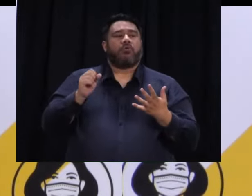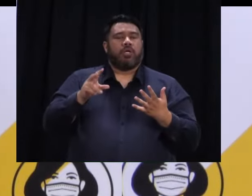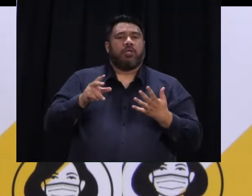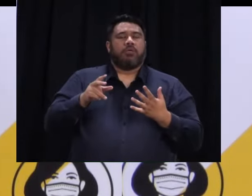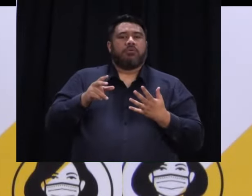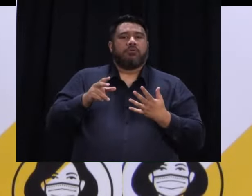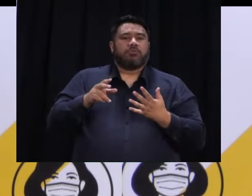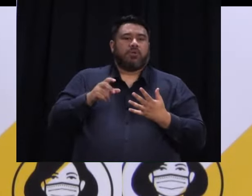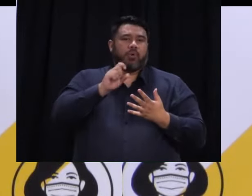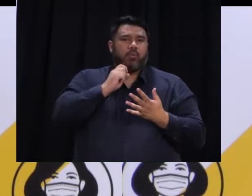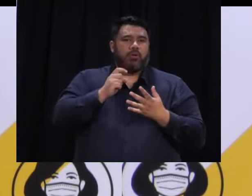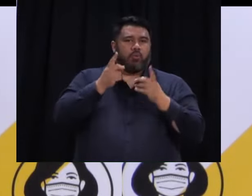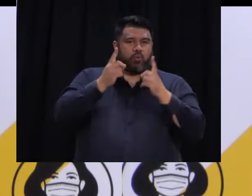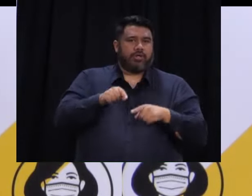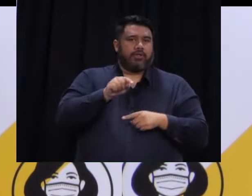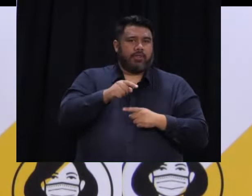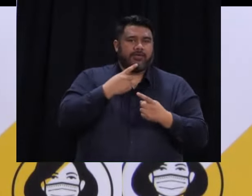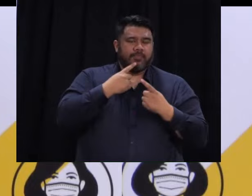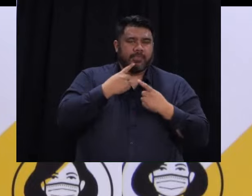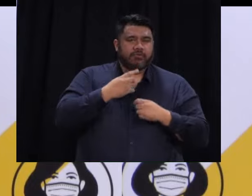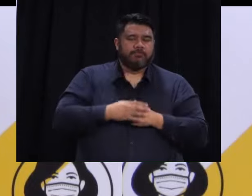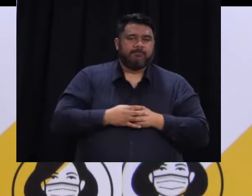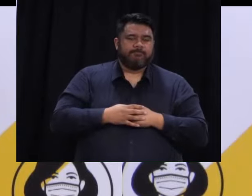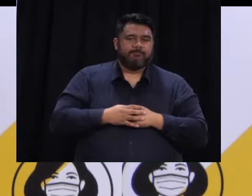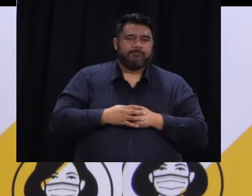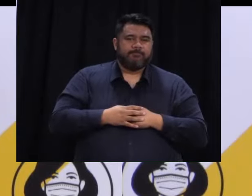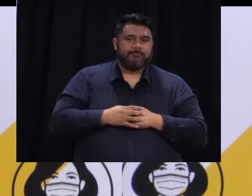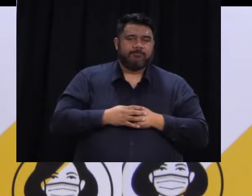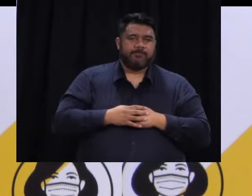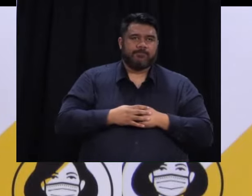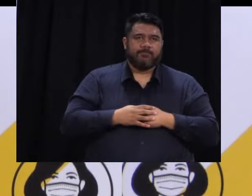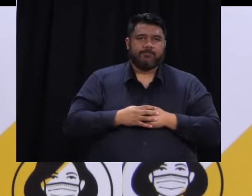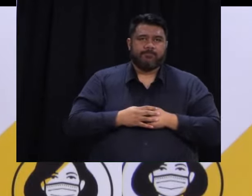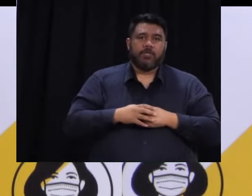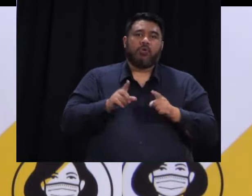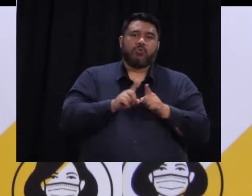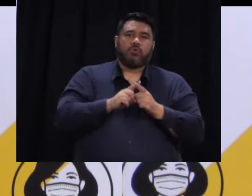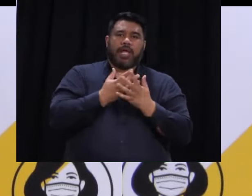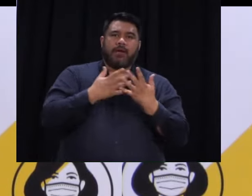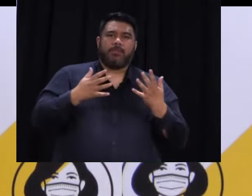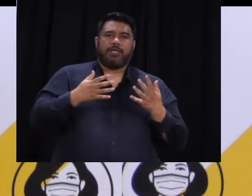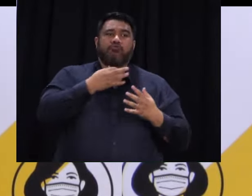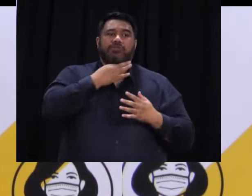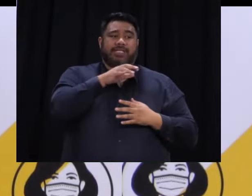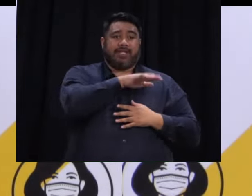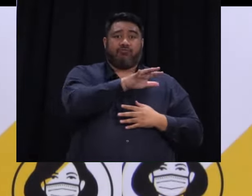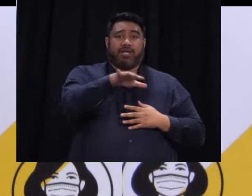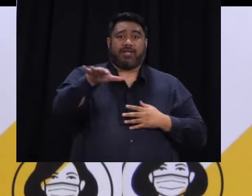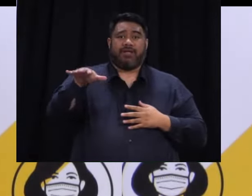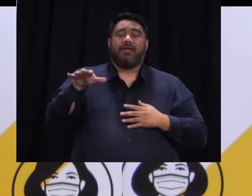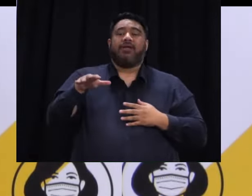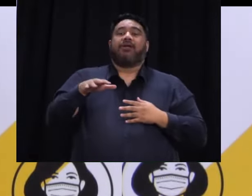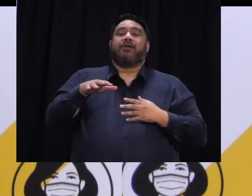community while infectious and under Alert Level 4? They are likely to be our essential